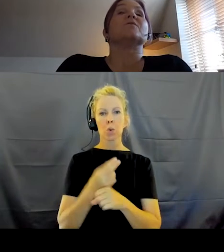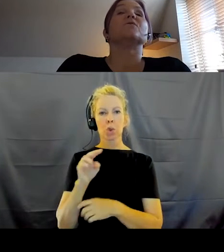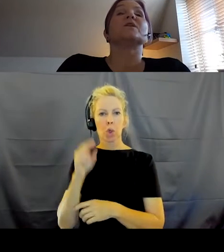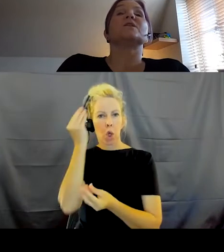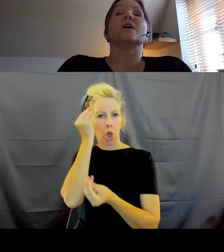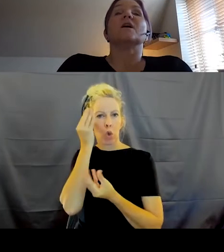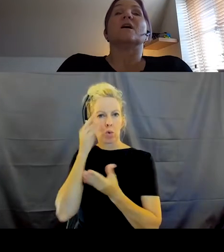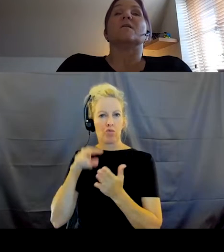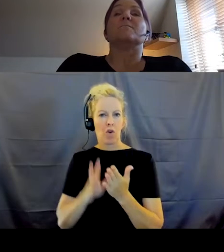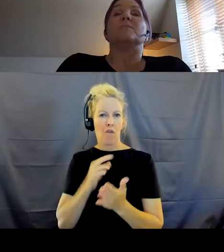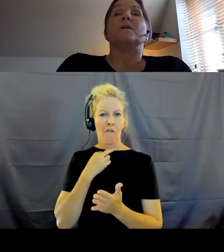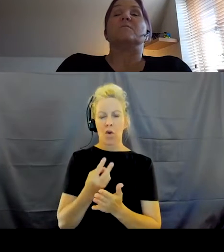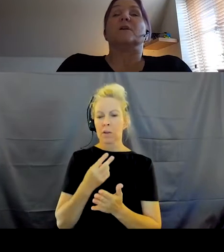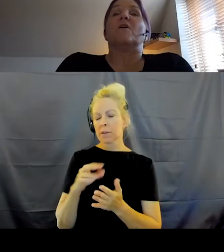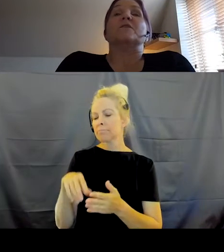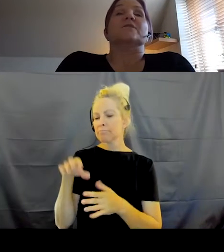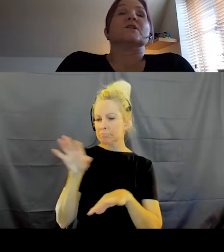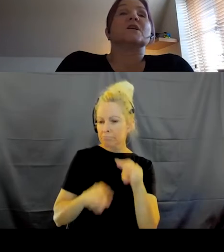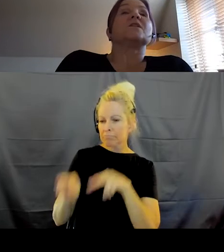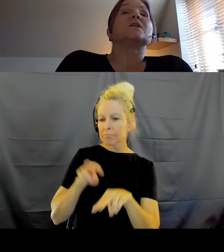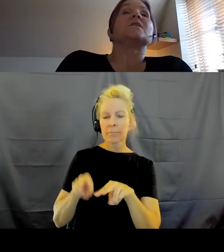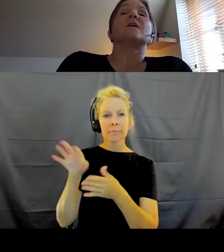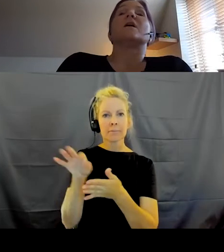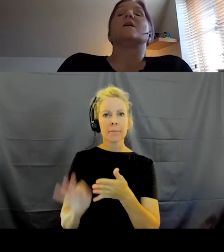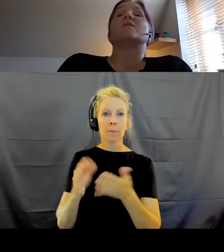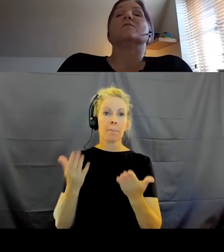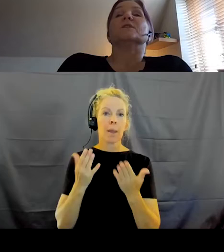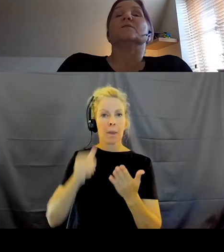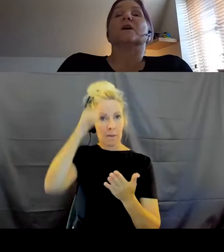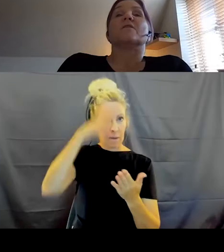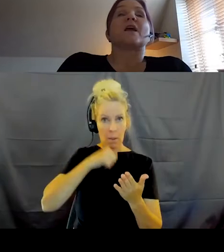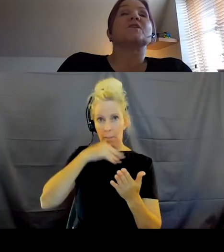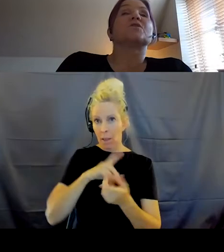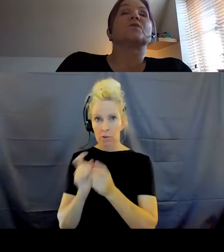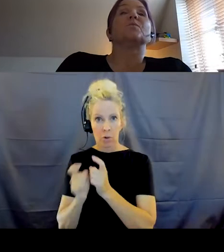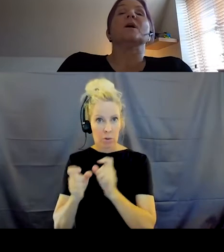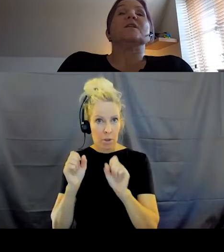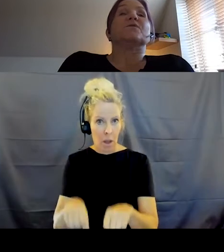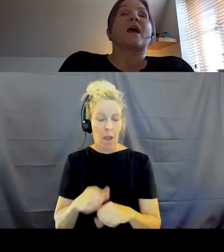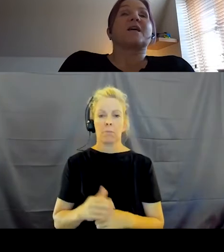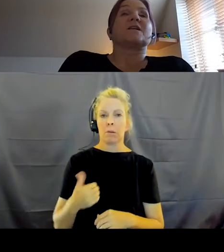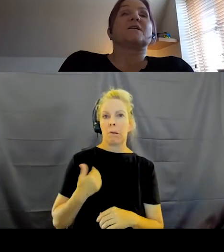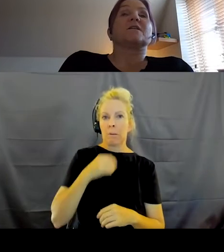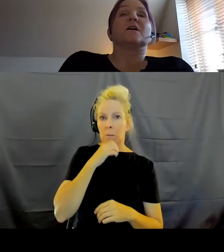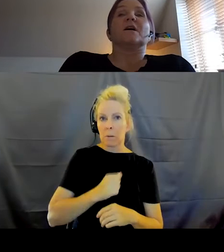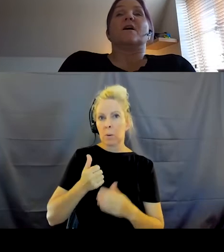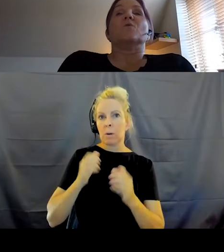kind of voice be it of a different gender of a different kind of age group, different accent,